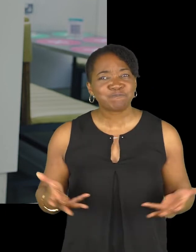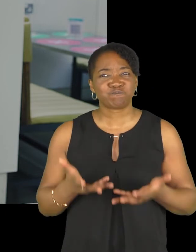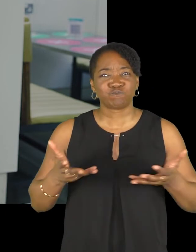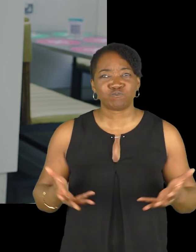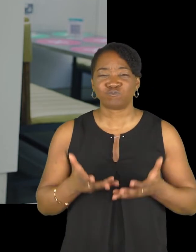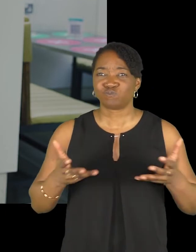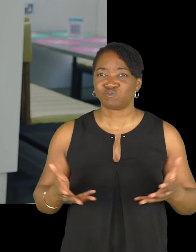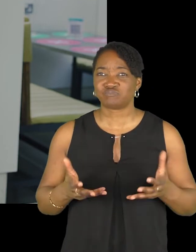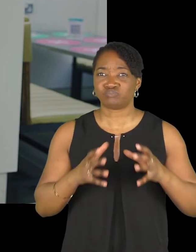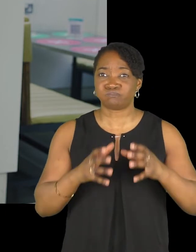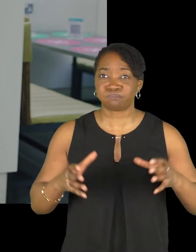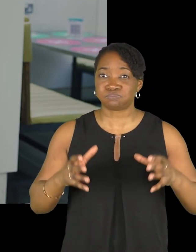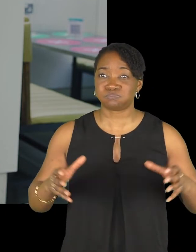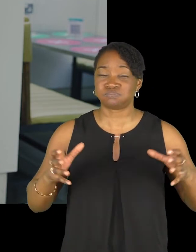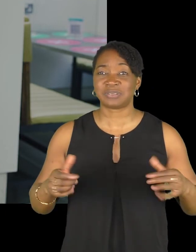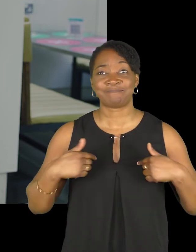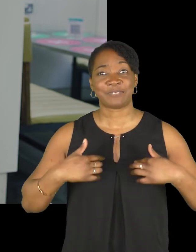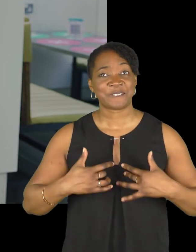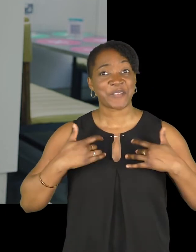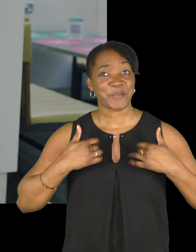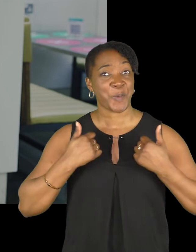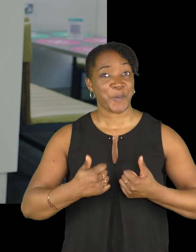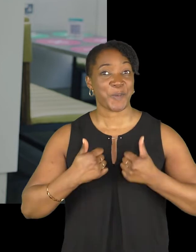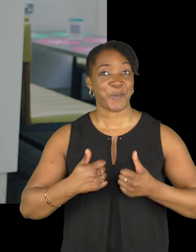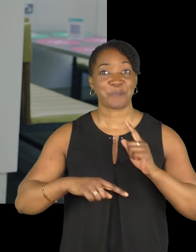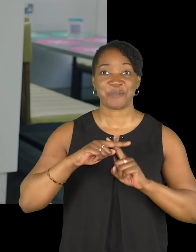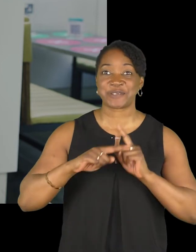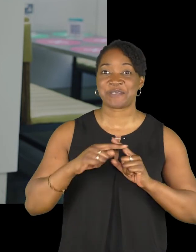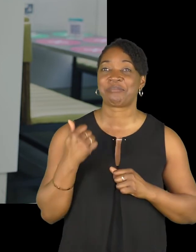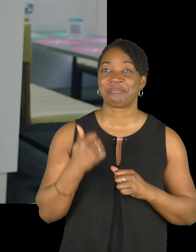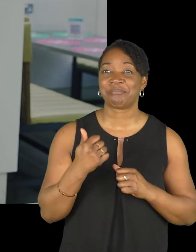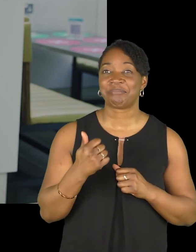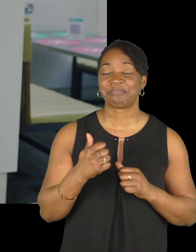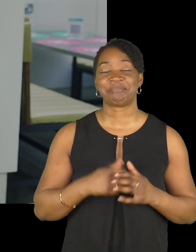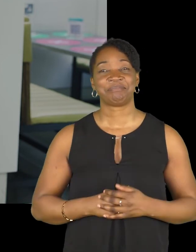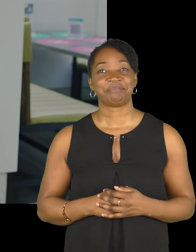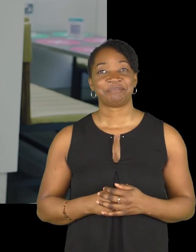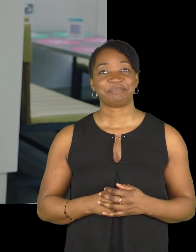nurture and grow and I'm you know, I feel good, I feel in a good place about it and I feel very